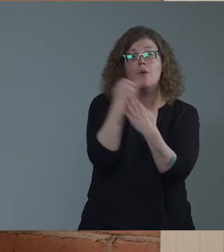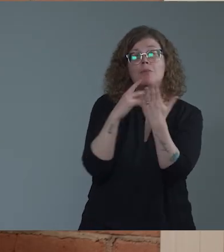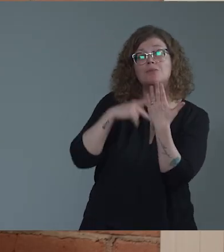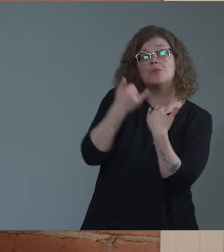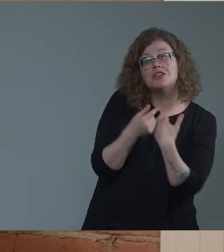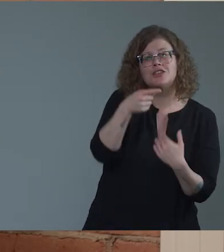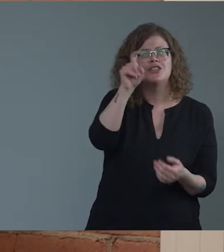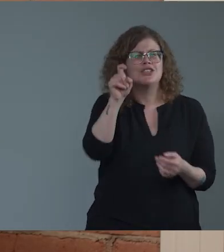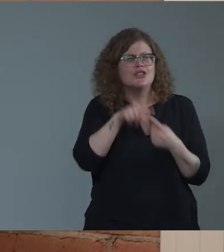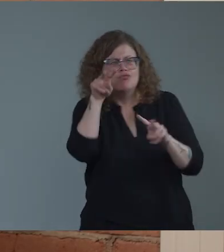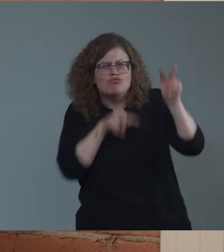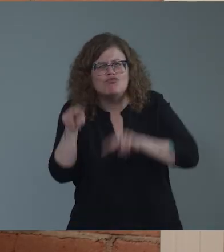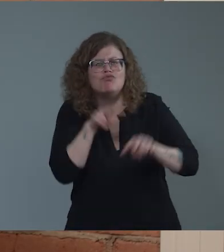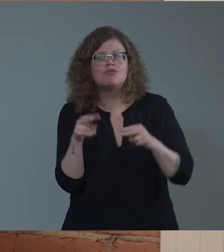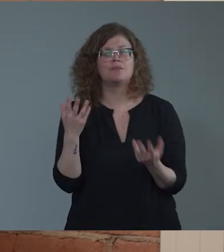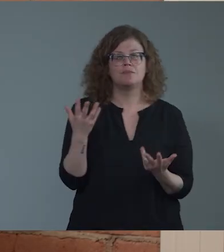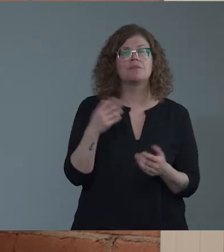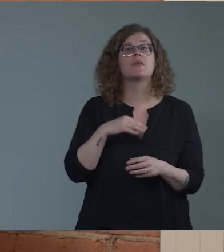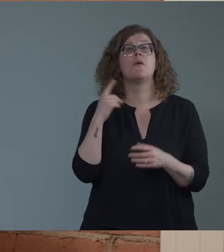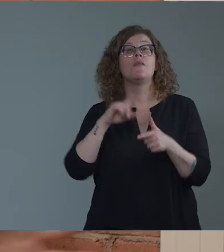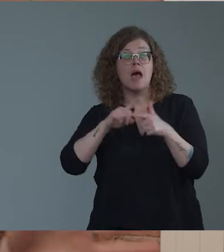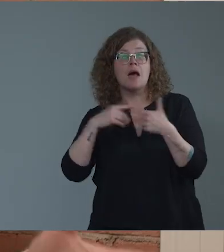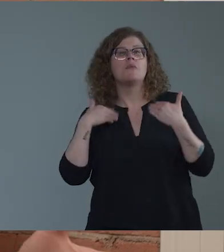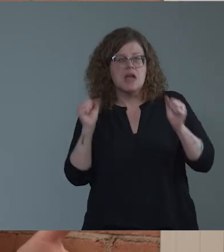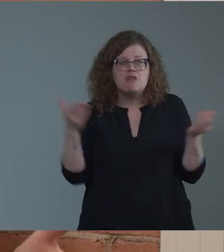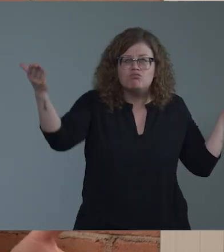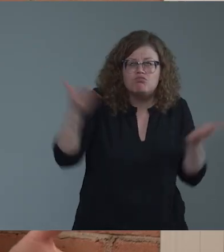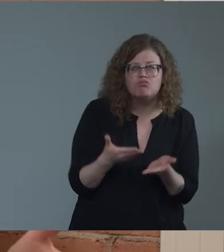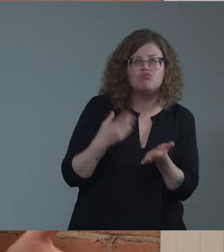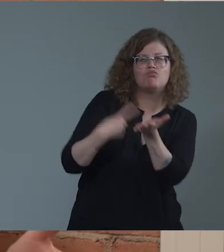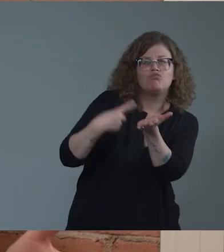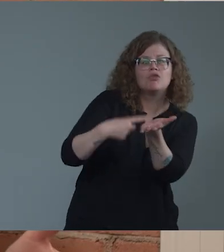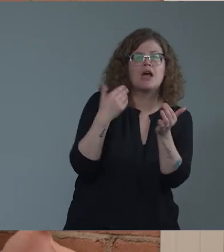But there's a bigger question we need to look at first. Why do you even want to do public art in the first place?